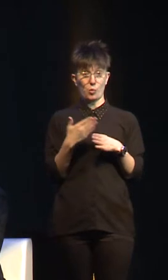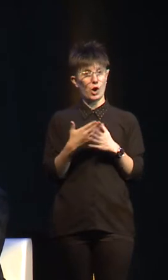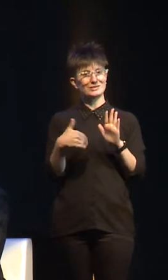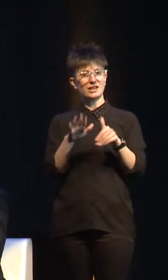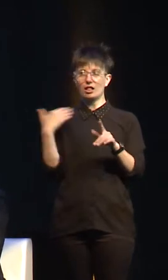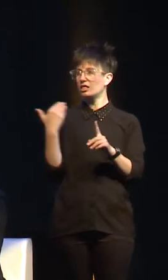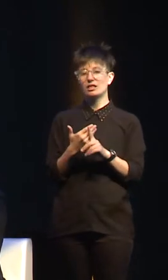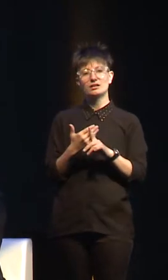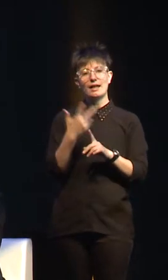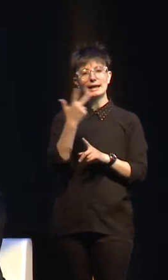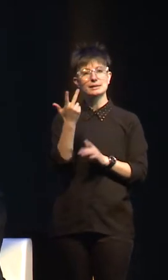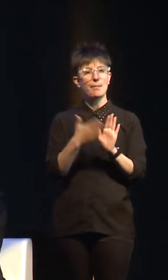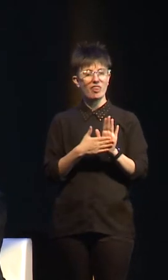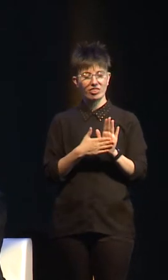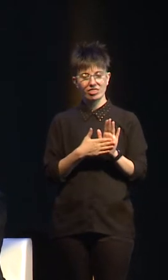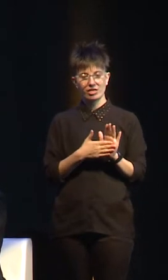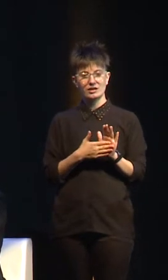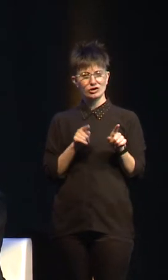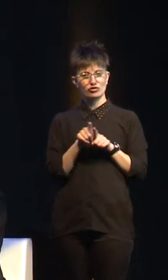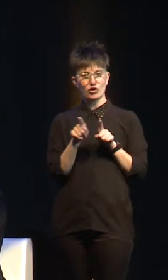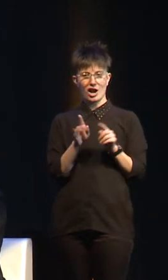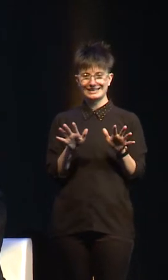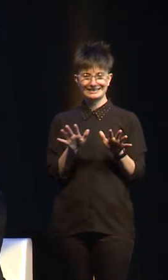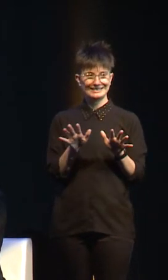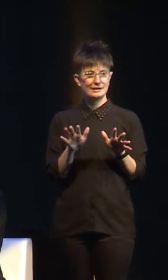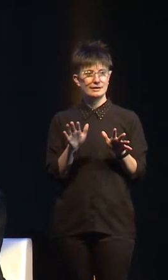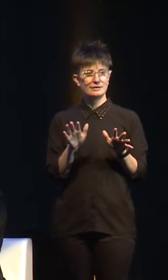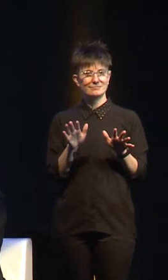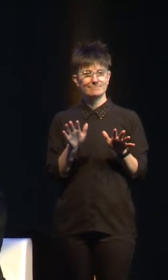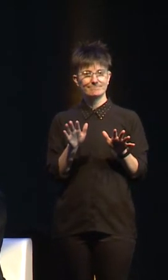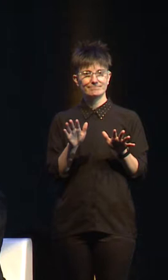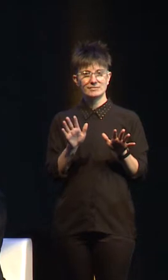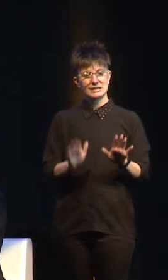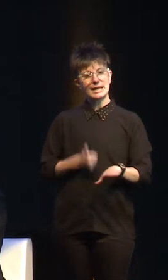this thing together is to do it in a way that that lowers resistance. And one of the examples